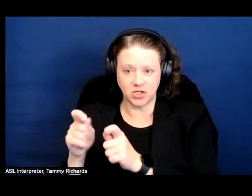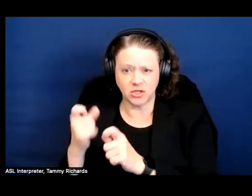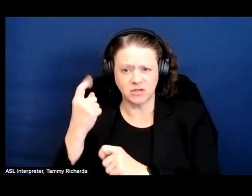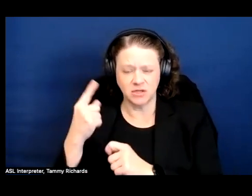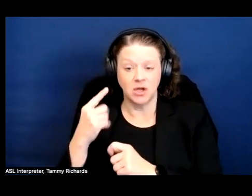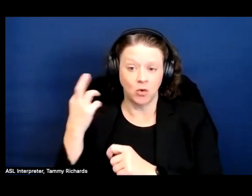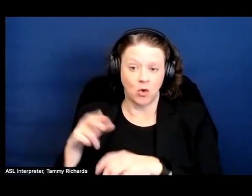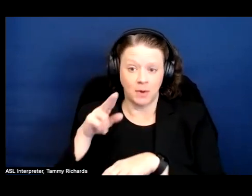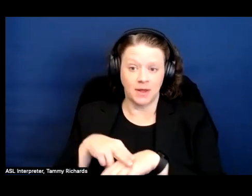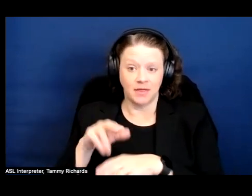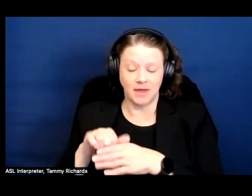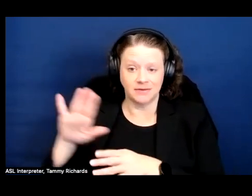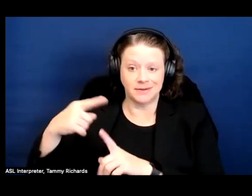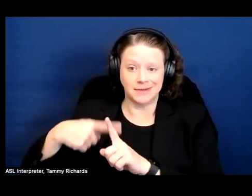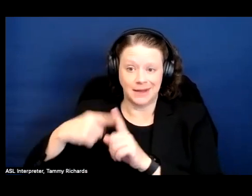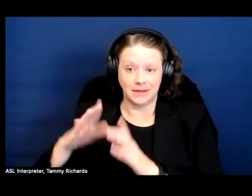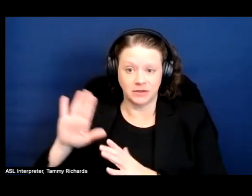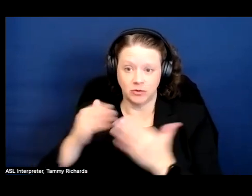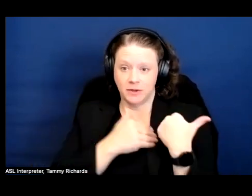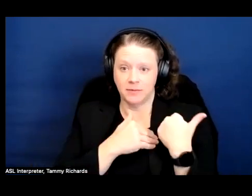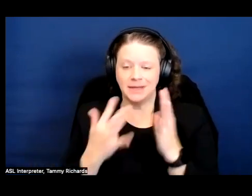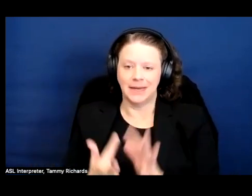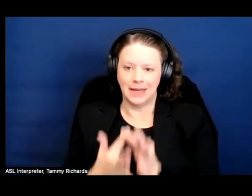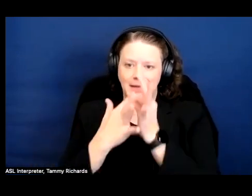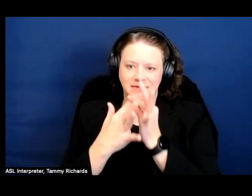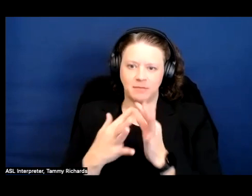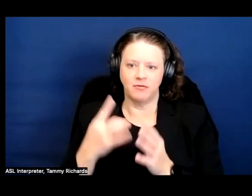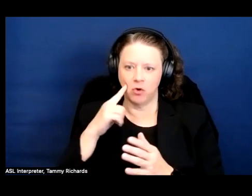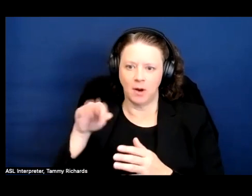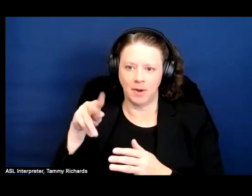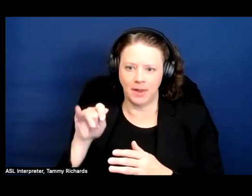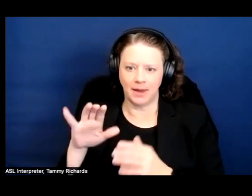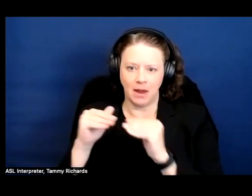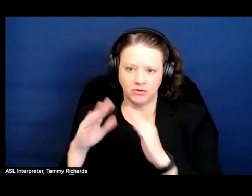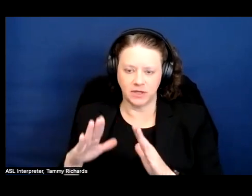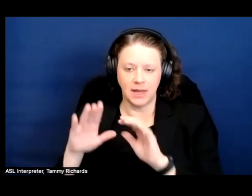and also it explicitly mentions Section 8 housing choice vouchers as protected.